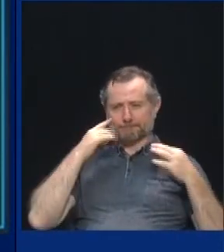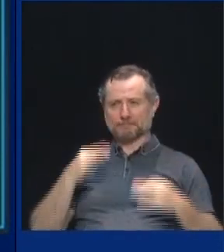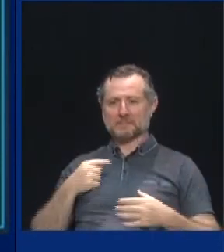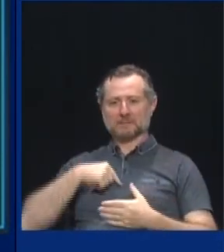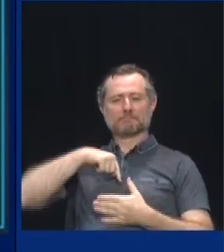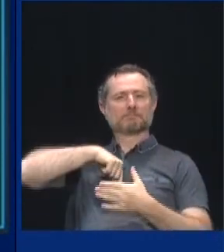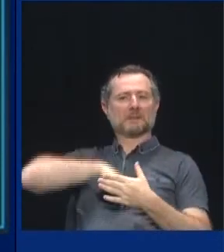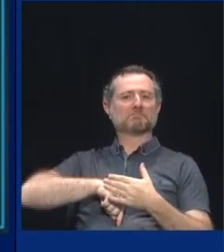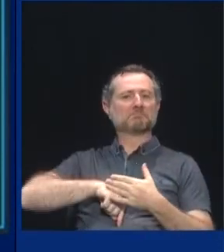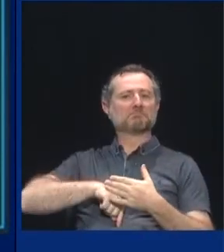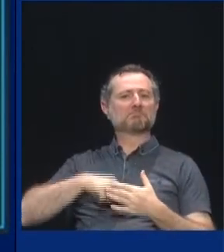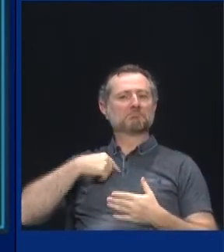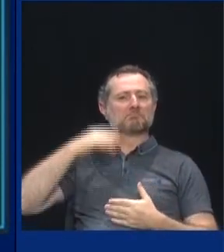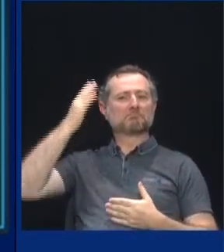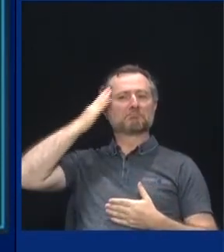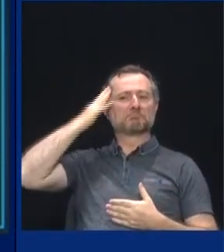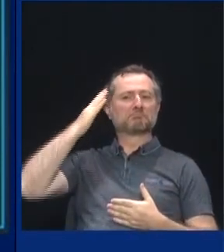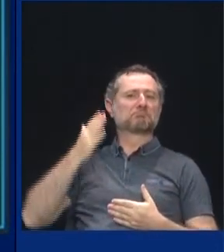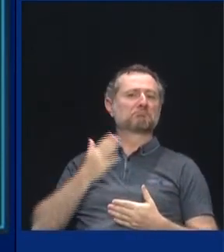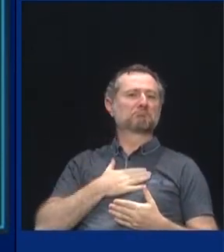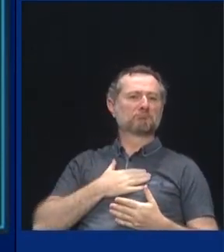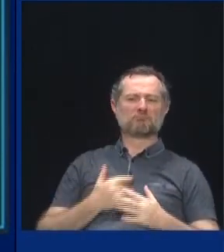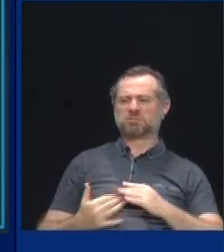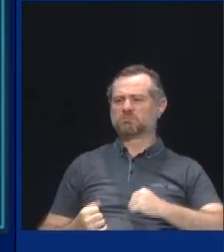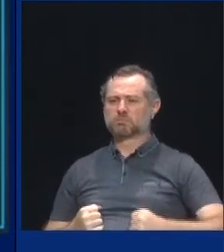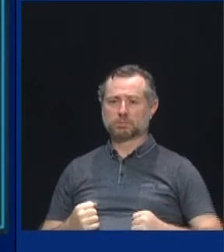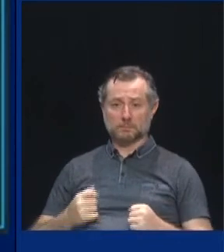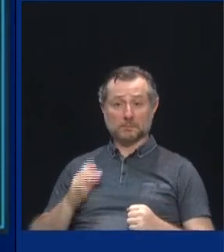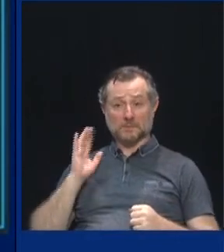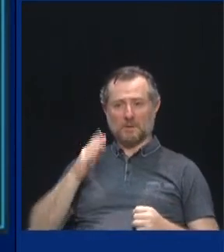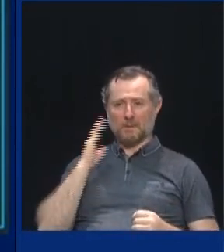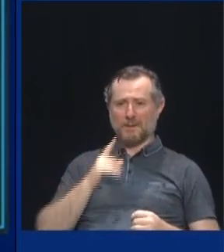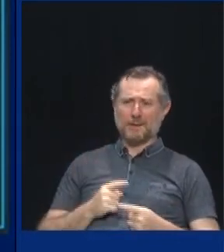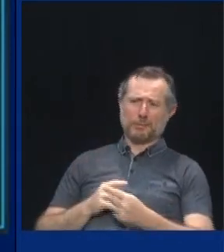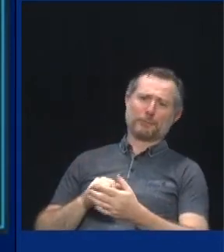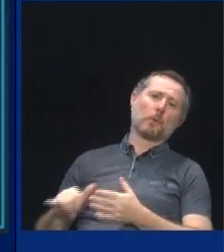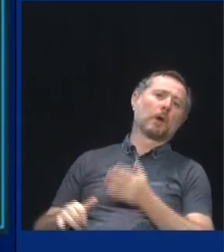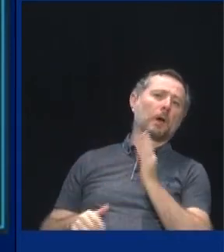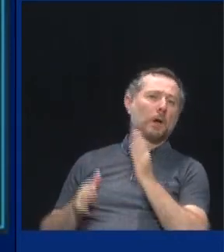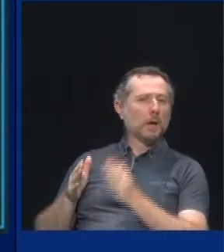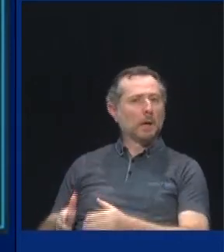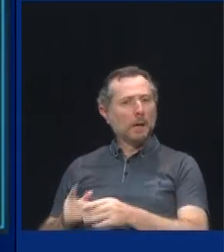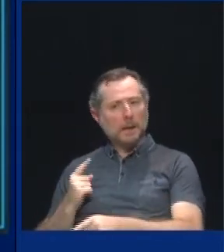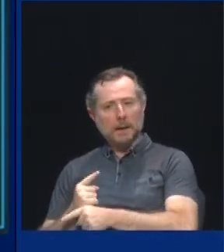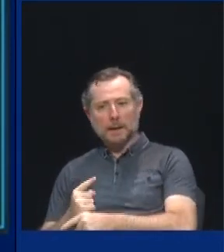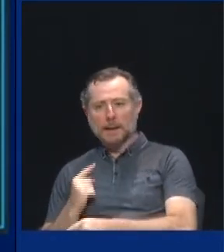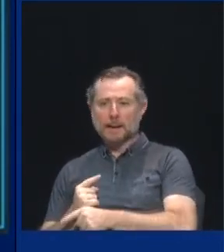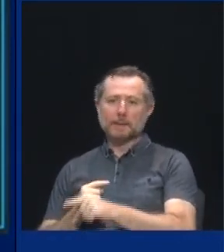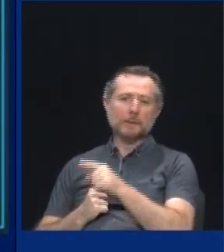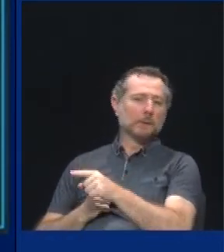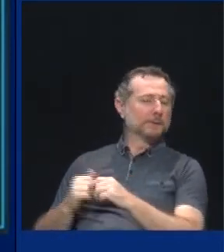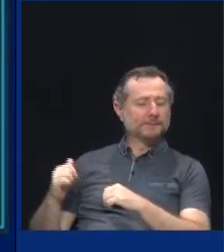I DON'T KNOW HOW THEY DID THAT. I THINK MAYBE IT WAS MY TIE USED TO GIVE ME AWAY. BUT THEY FIGURED OUT I WAS FROM